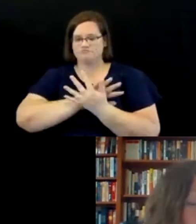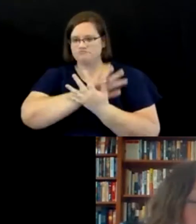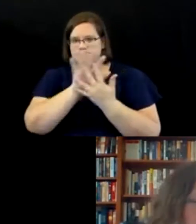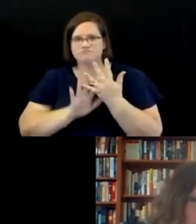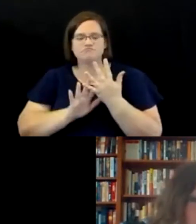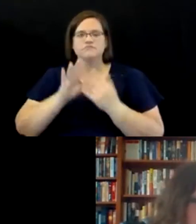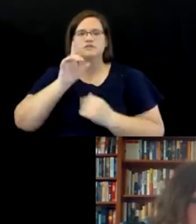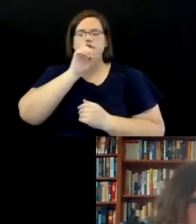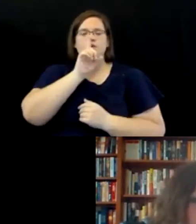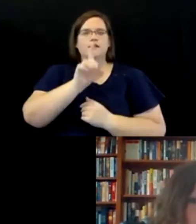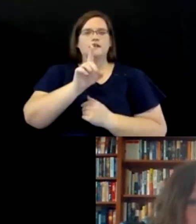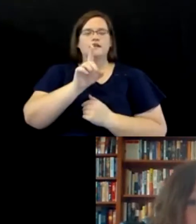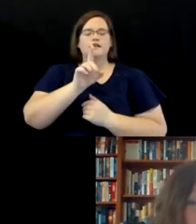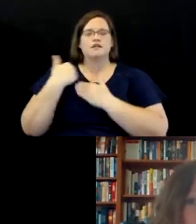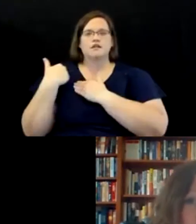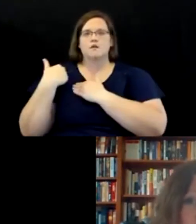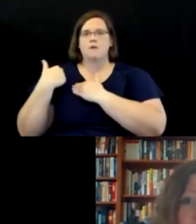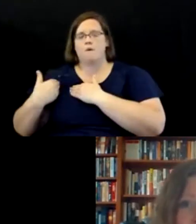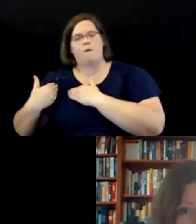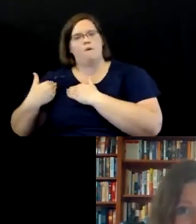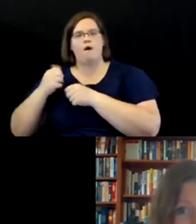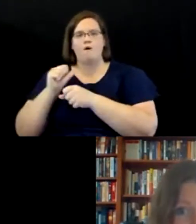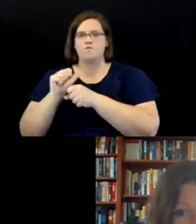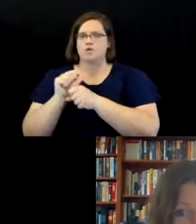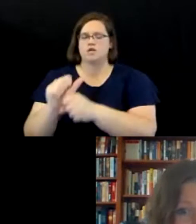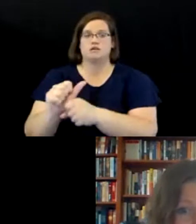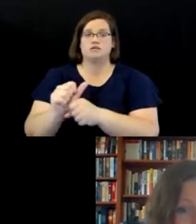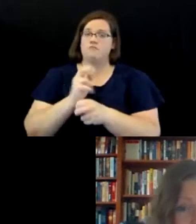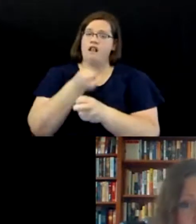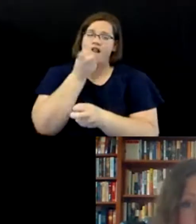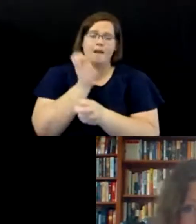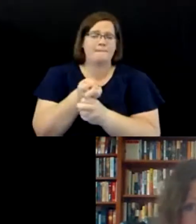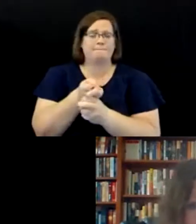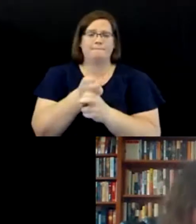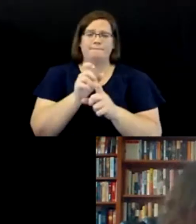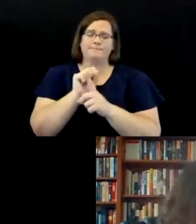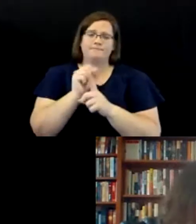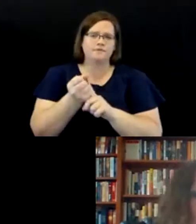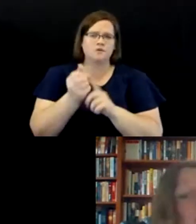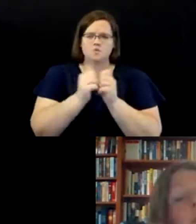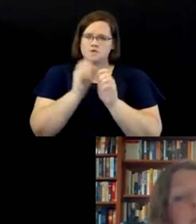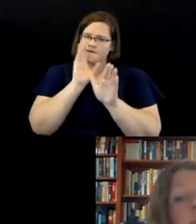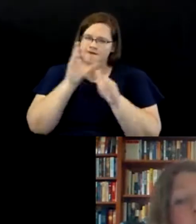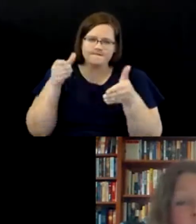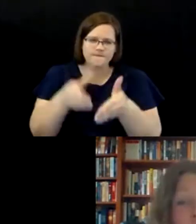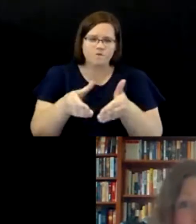an extraordinary amount of work with a laser focus on keeping people safe